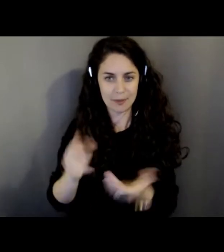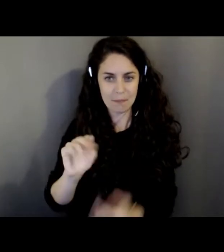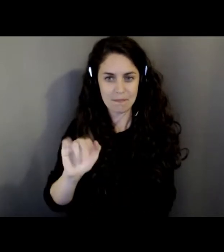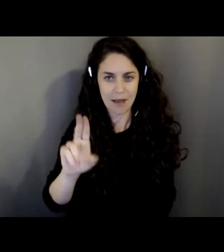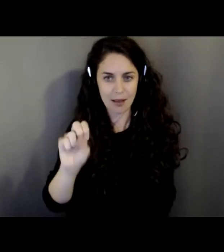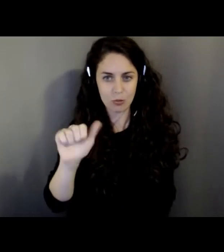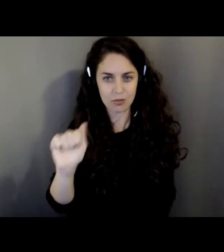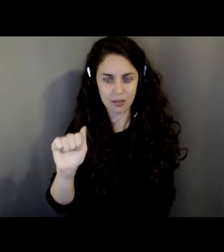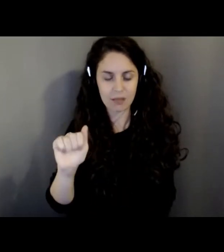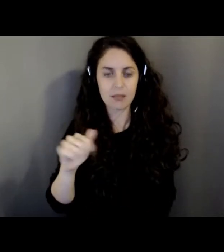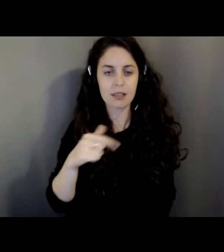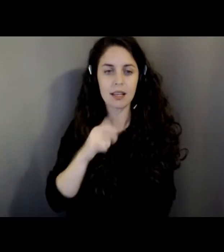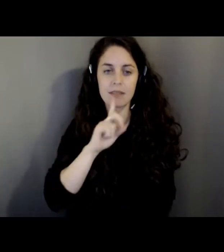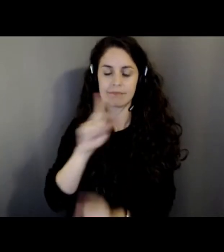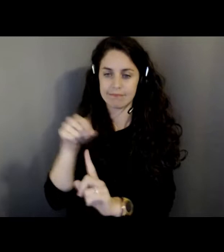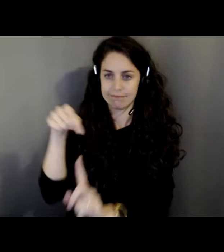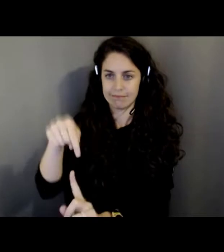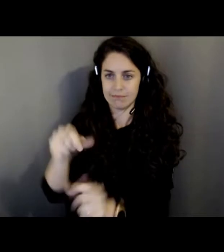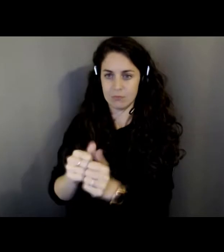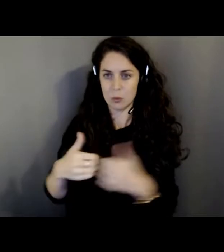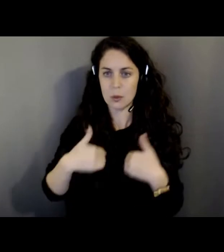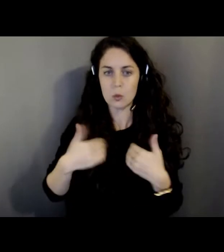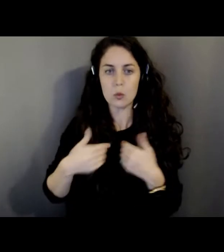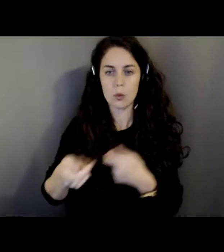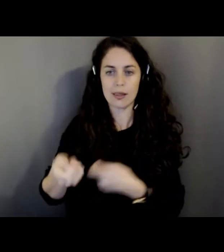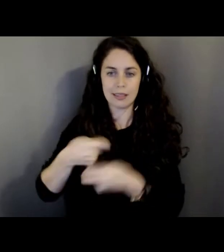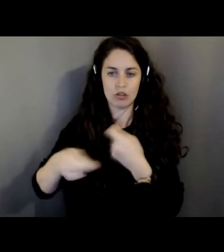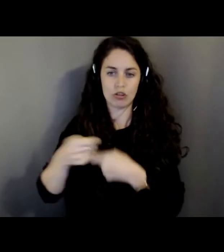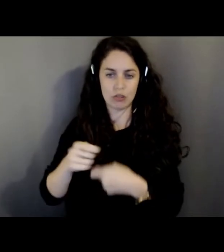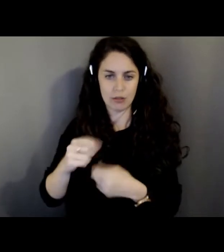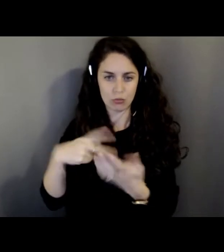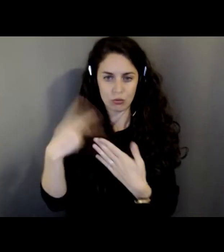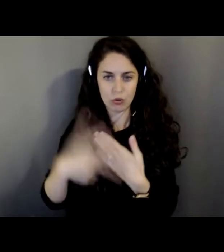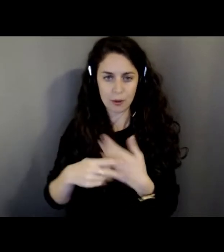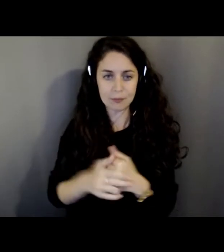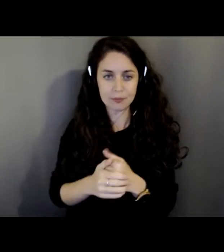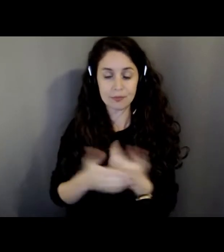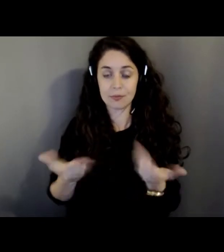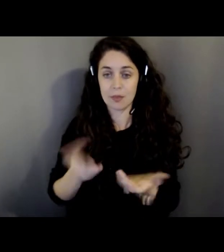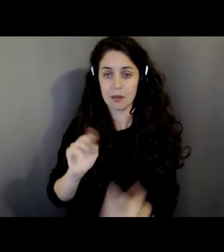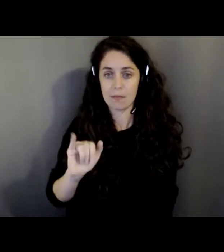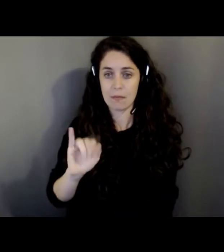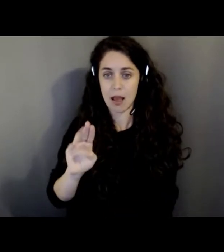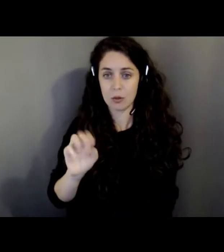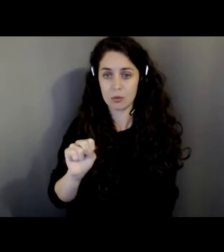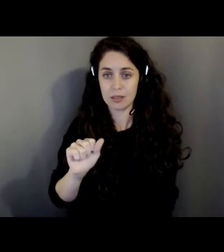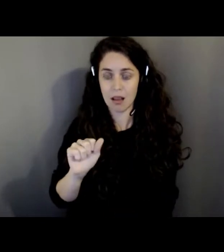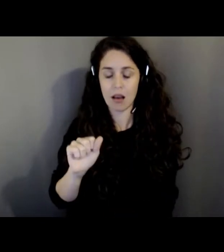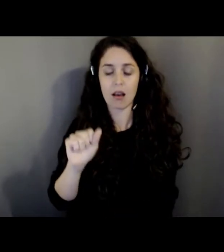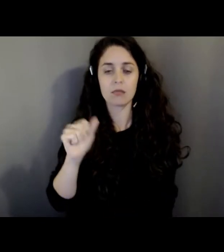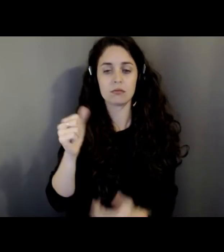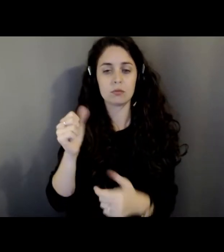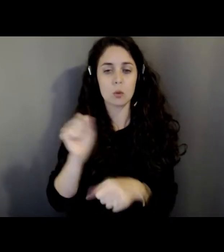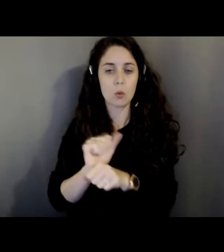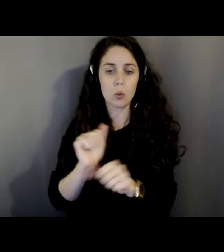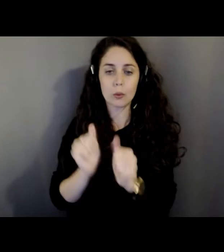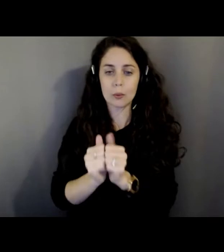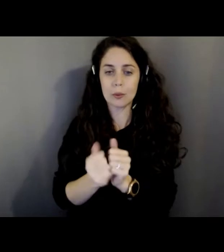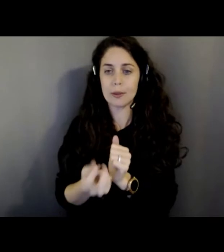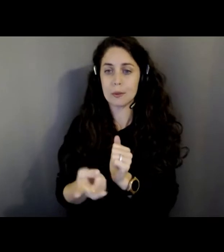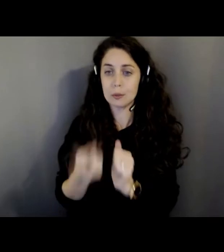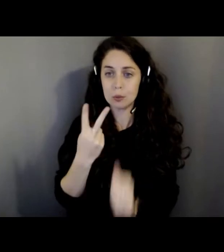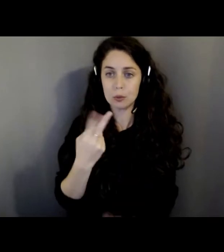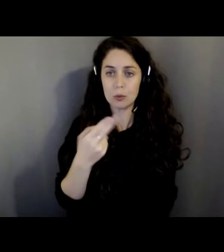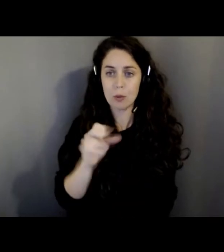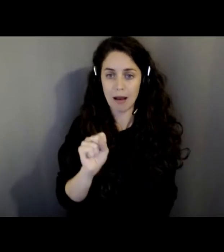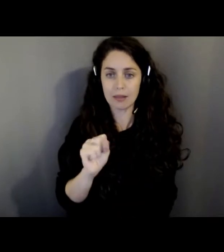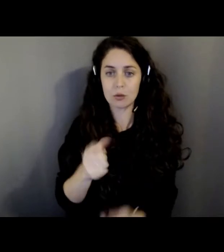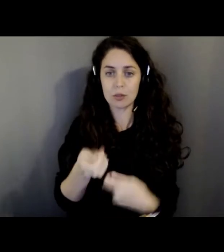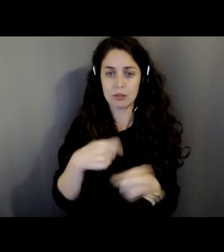our youth exchange programs. So at MIUSA, we work with two high school exchange student programs: